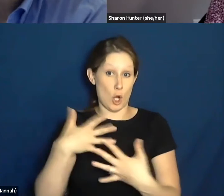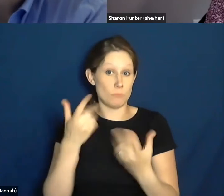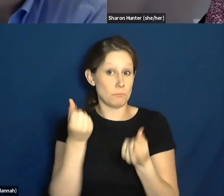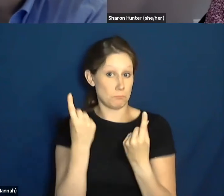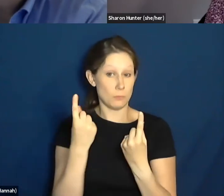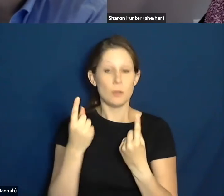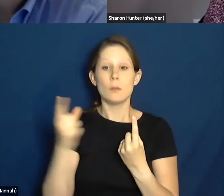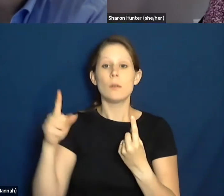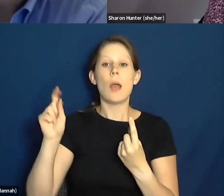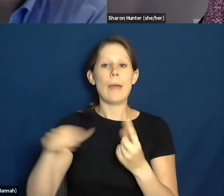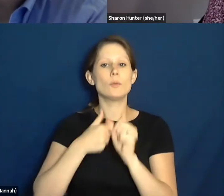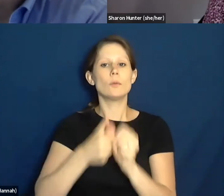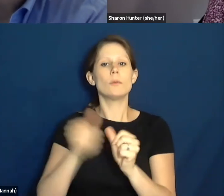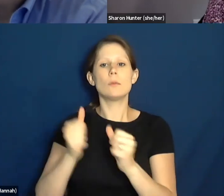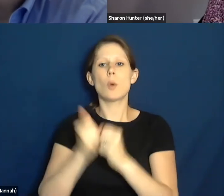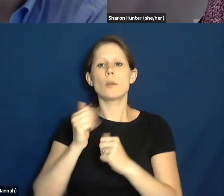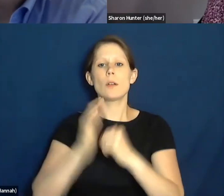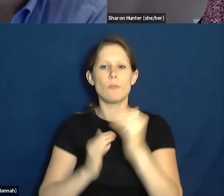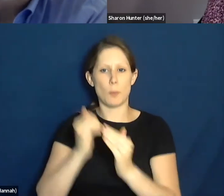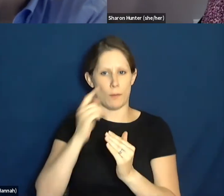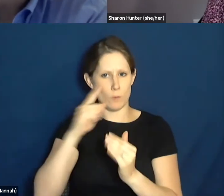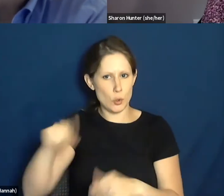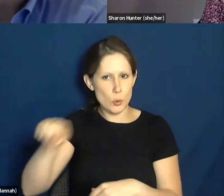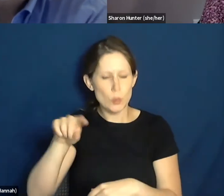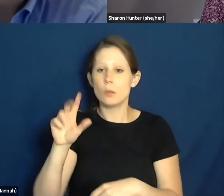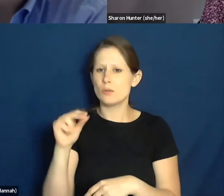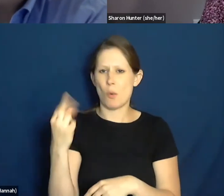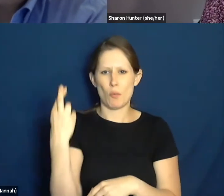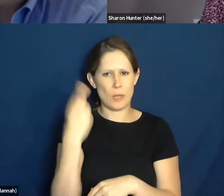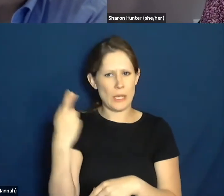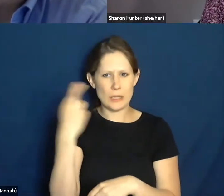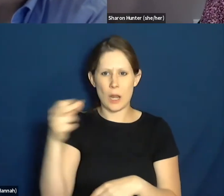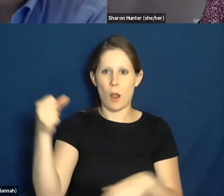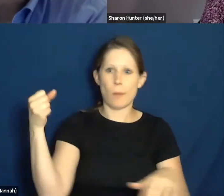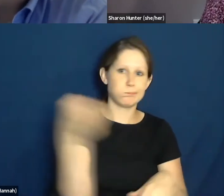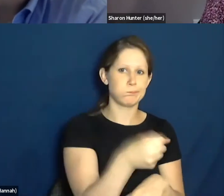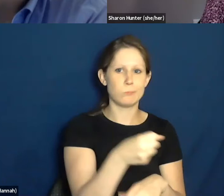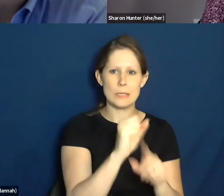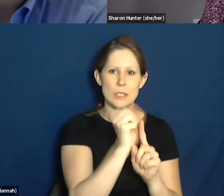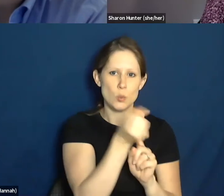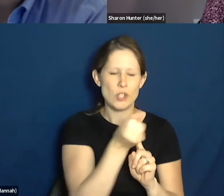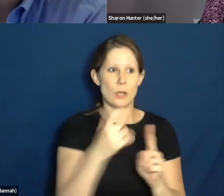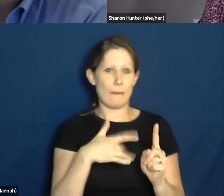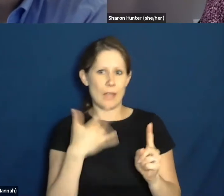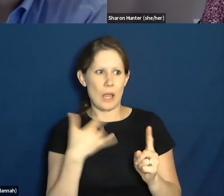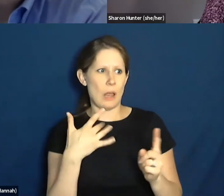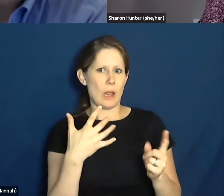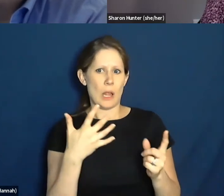for you. There's no reason to put yourself in a situation where you feel anxious about it, and